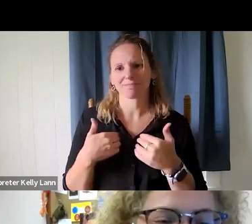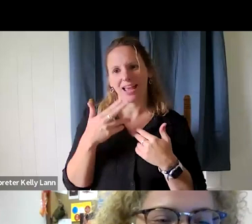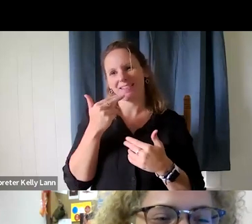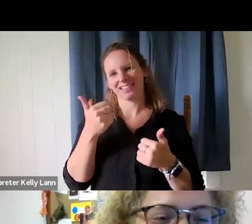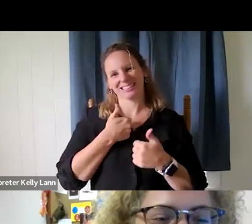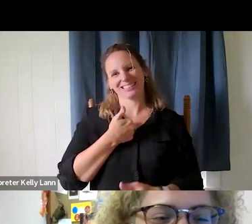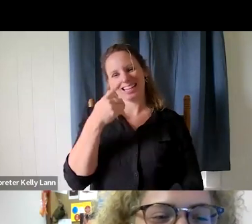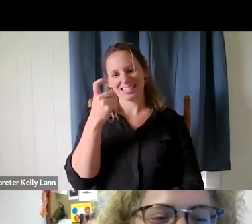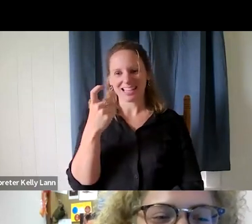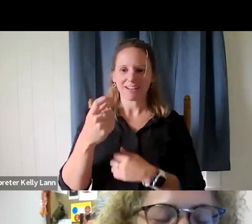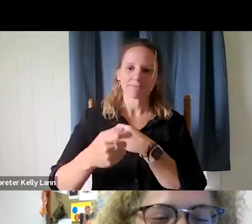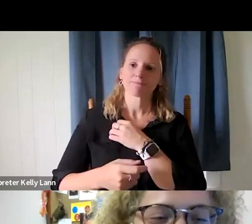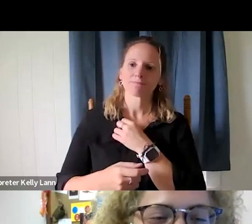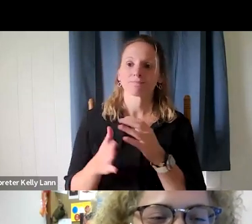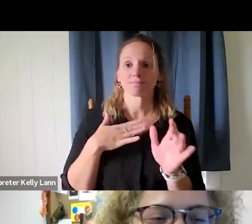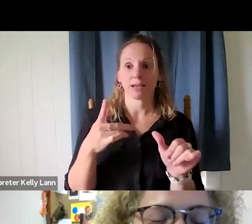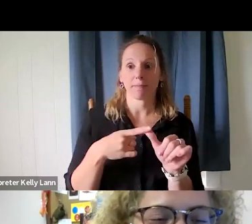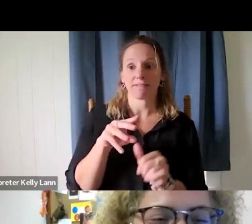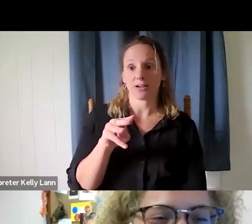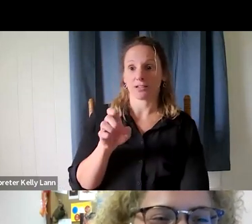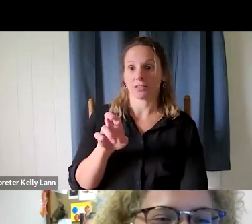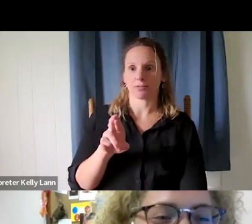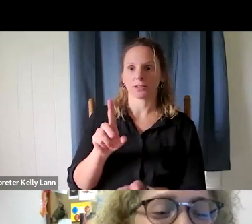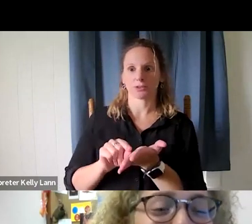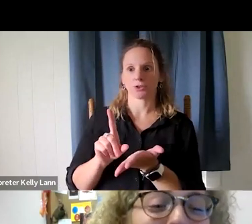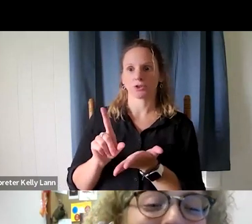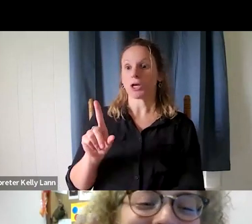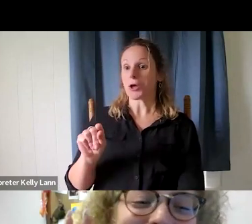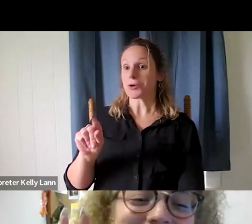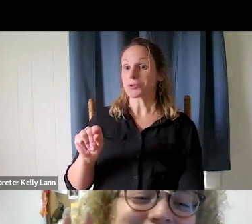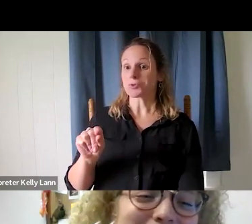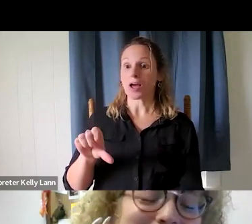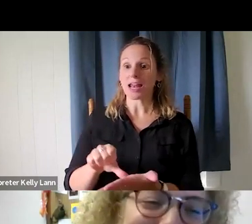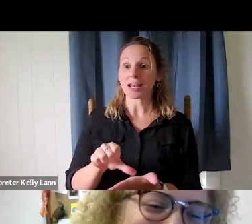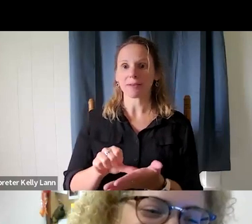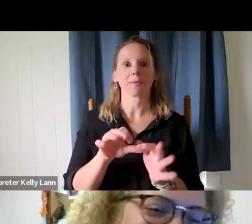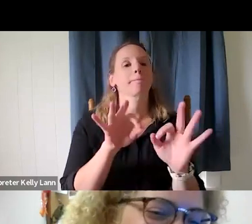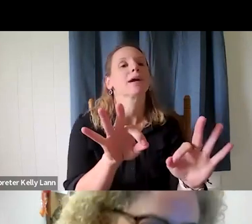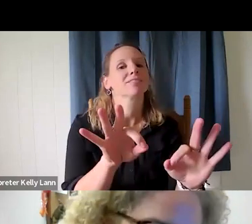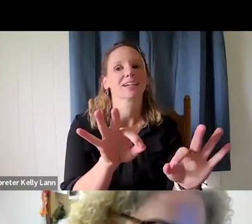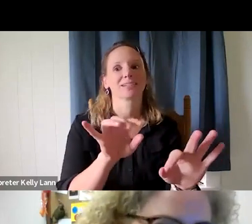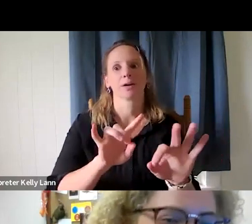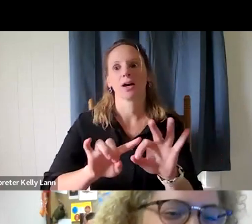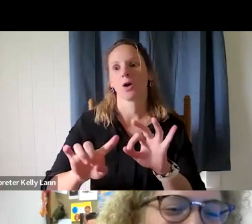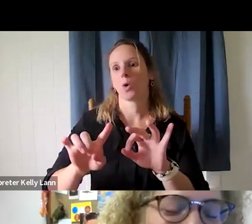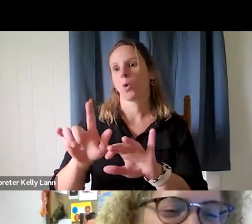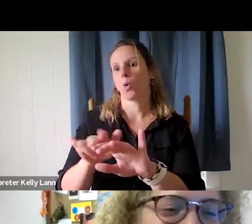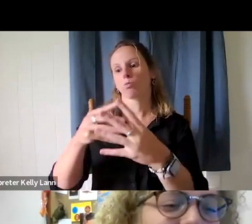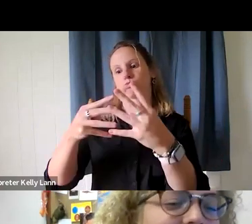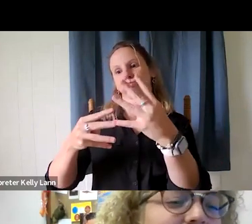because like my first MSR was 20 pages. It was a perfect MSR, but my god, it was ridiculous.